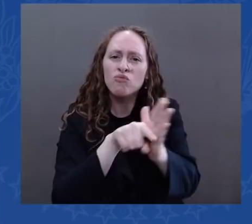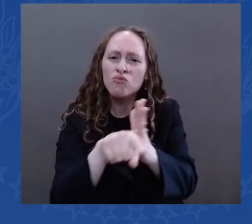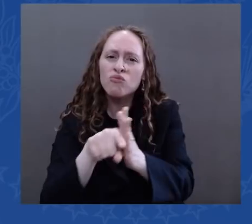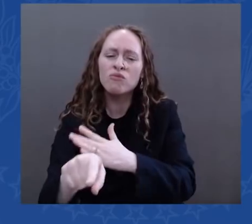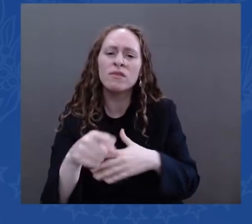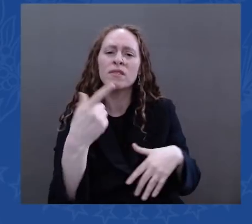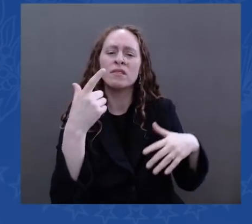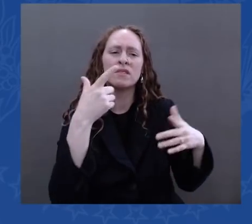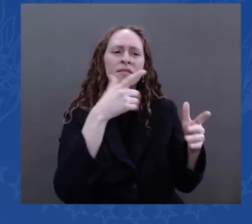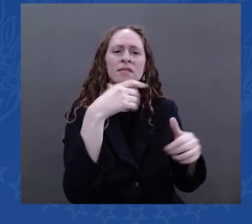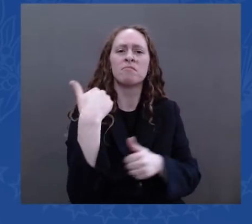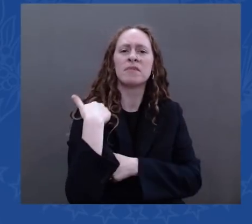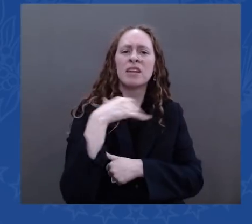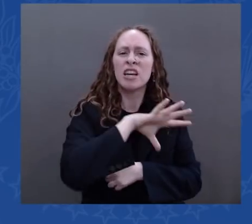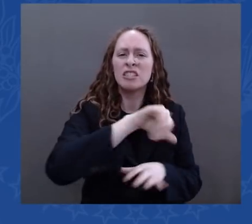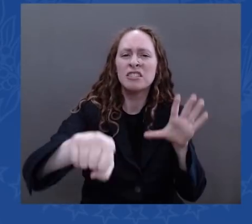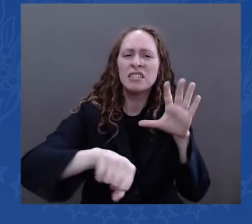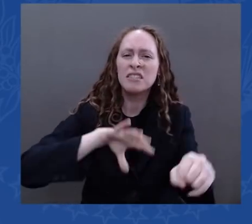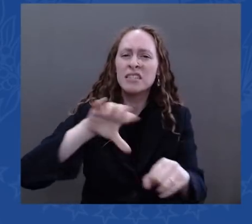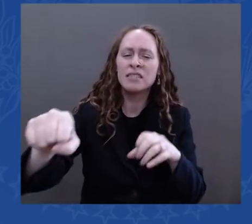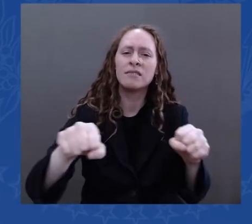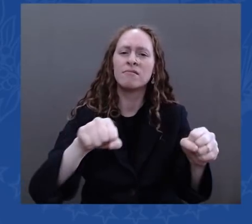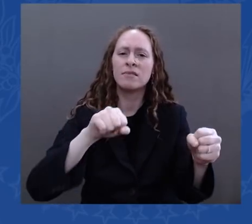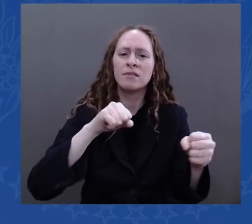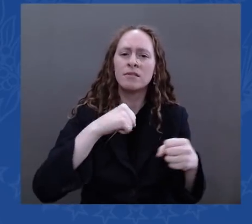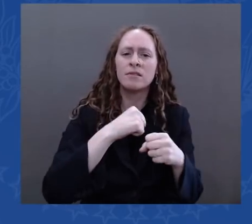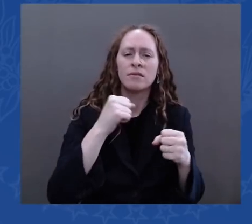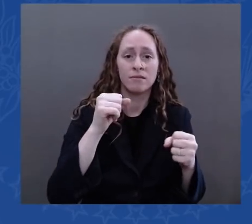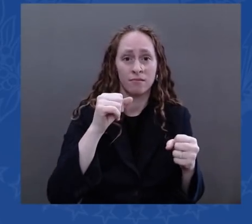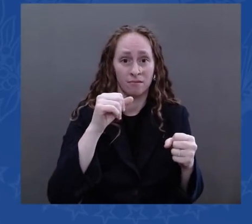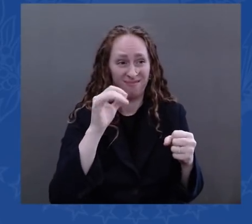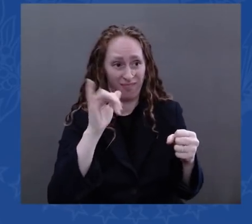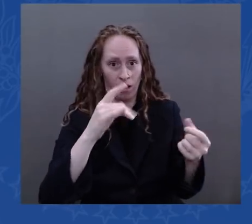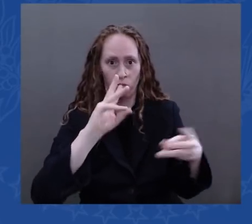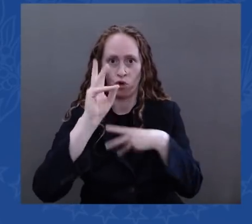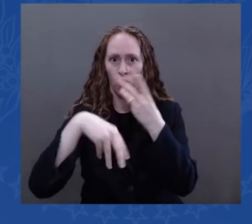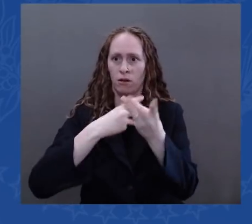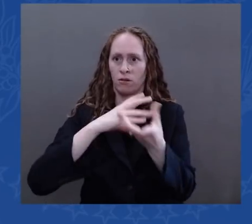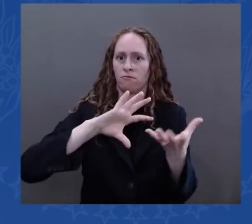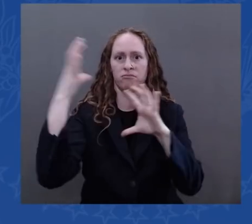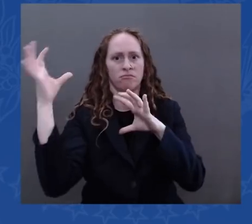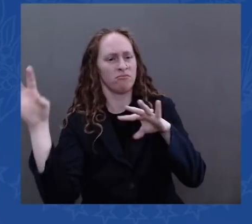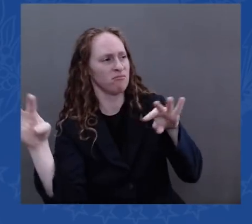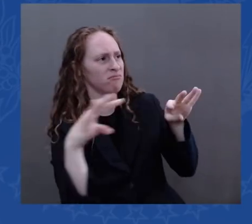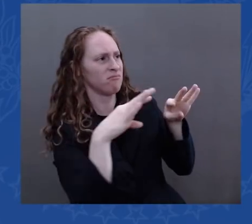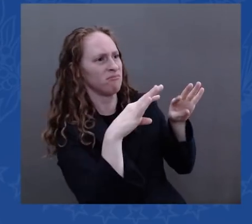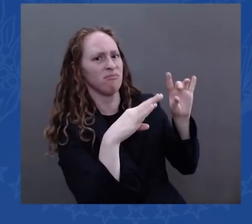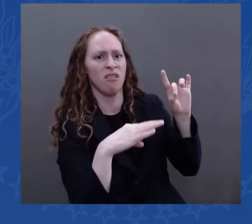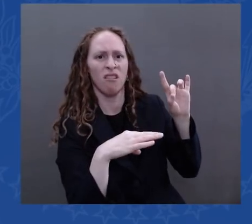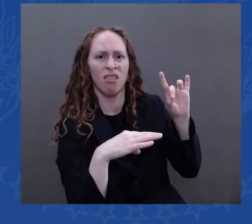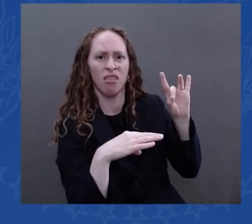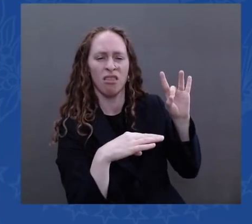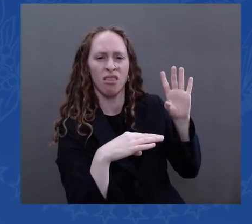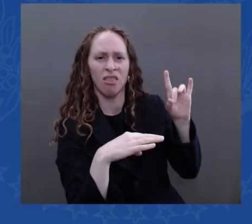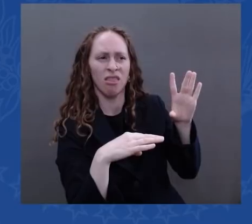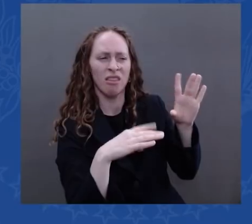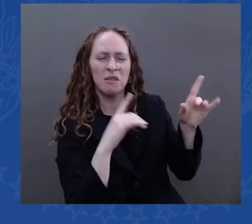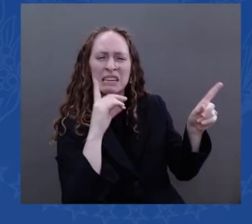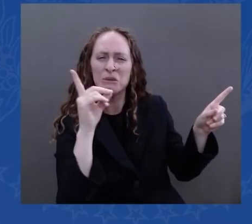"My God, what is this man doing?" That's what complicates things a great deal. And -- but I don't think it complicates it at all.